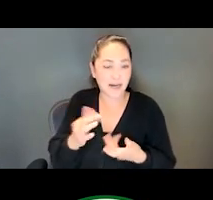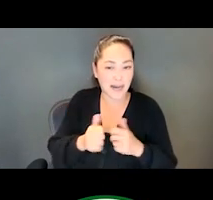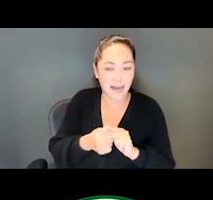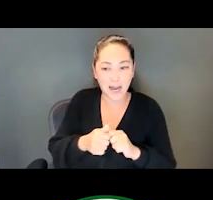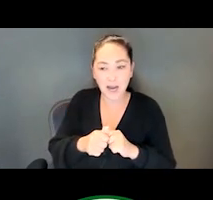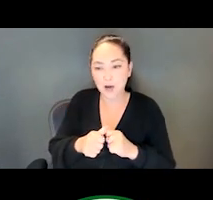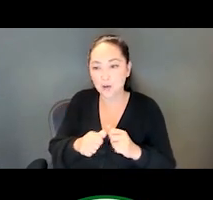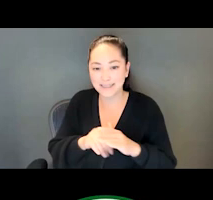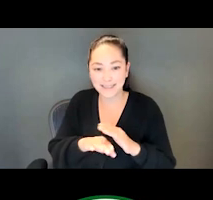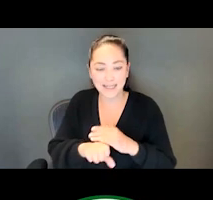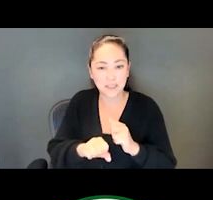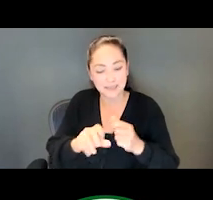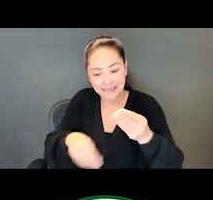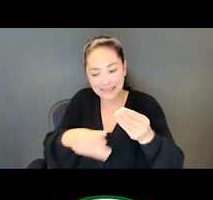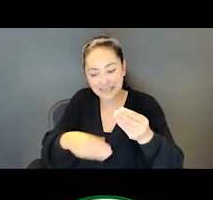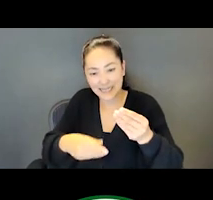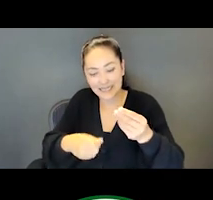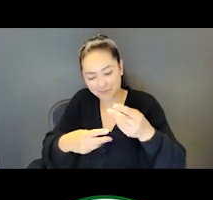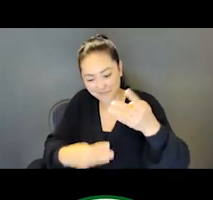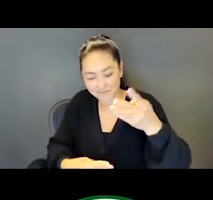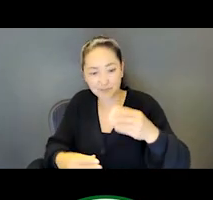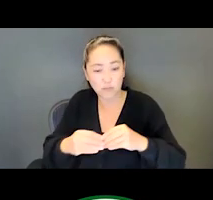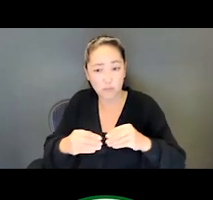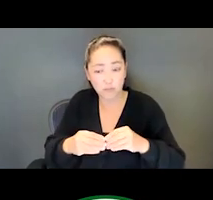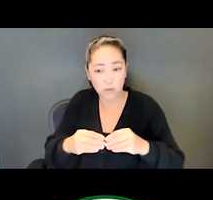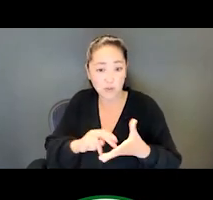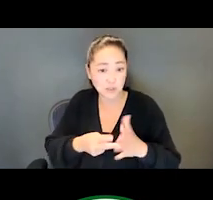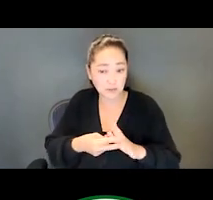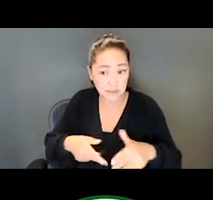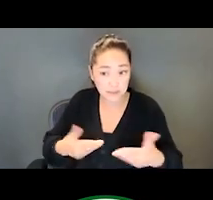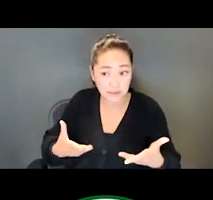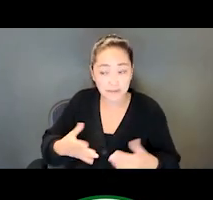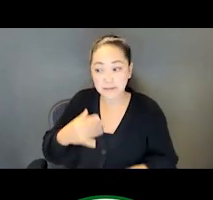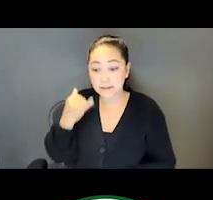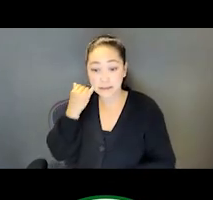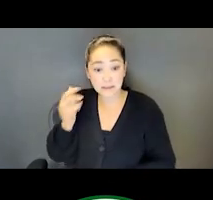Or participate from home. But also those who come have a better experience and are able